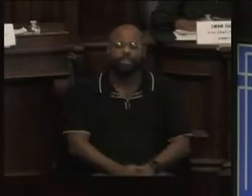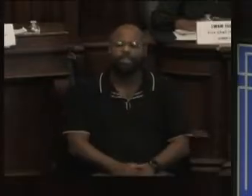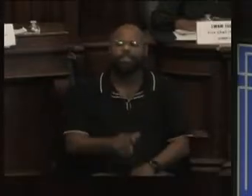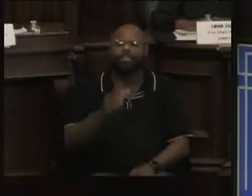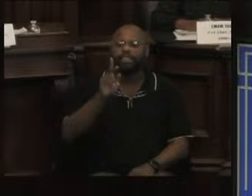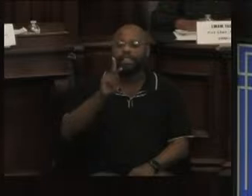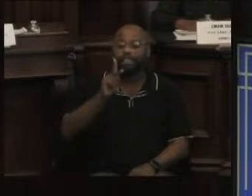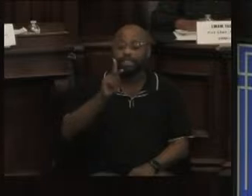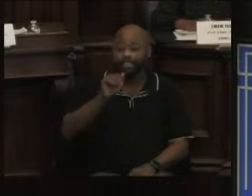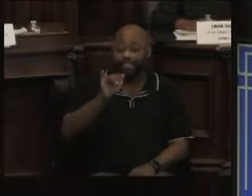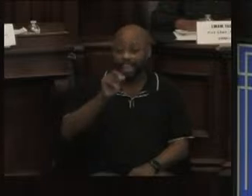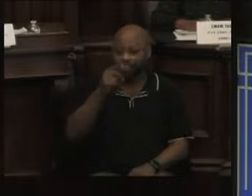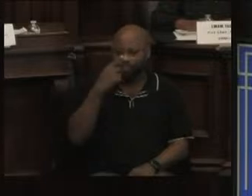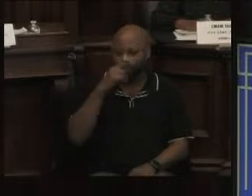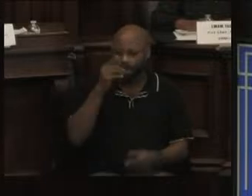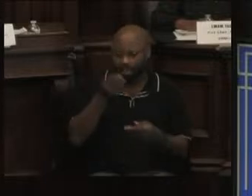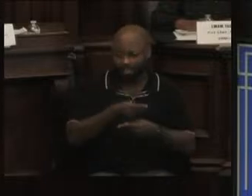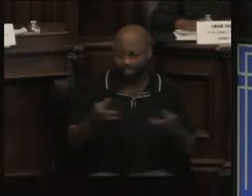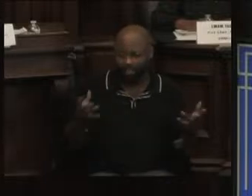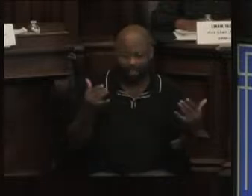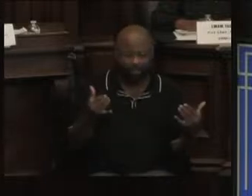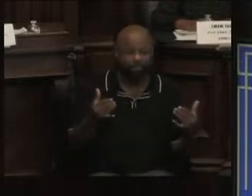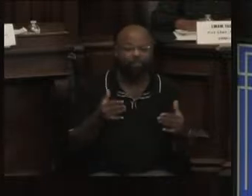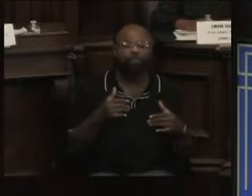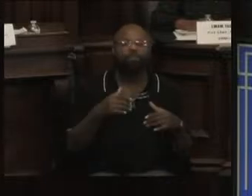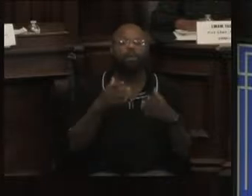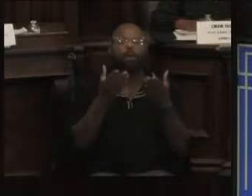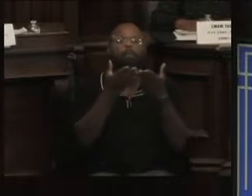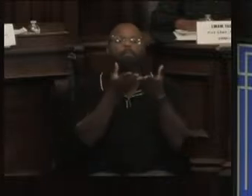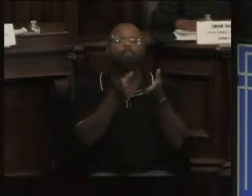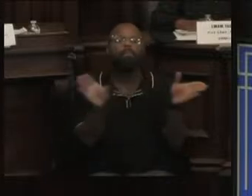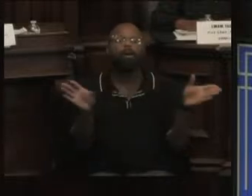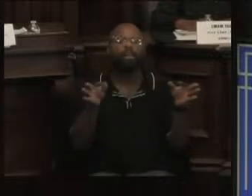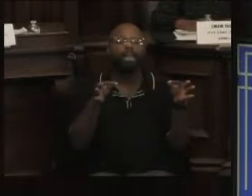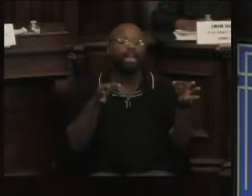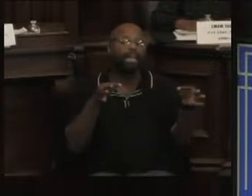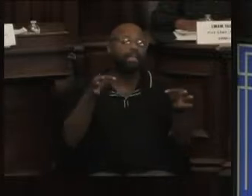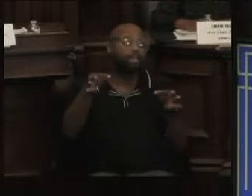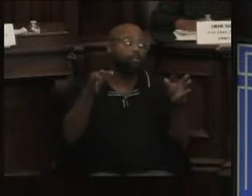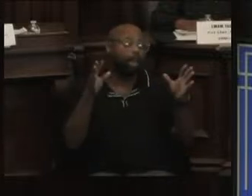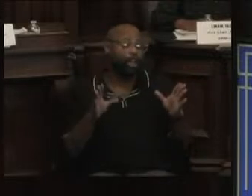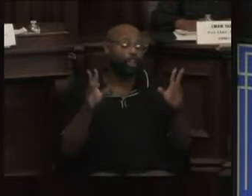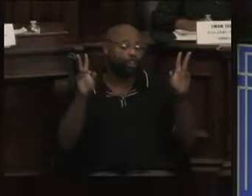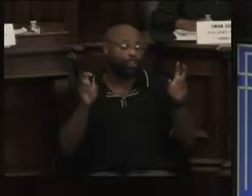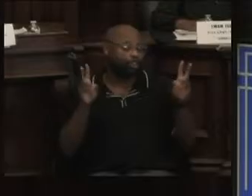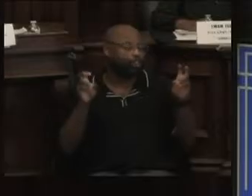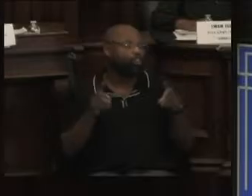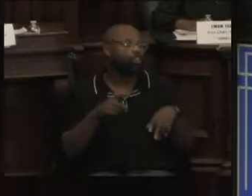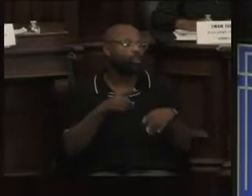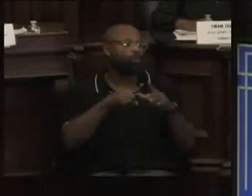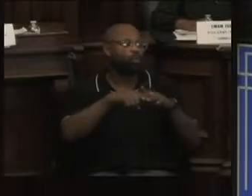recommendations around policy and practice. And Kevin, if you